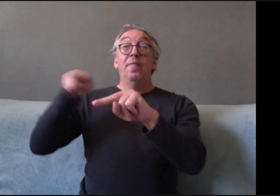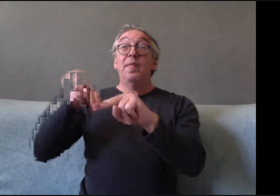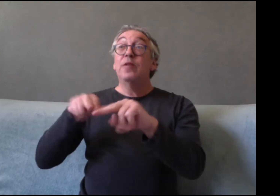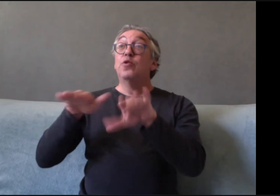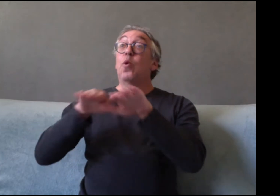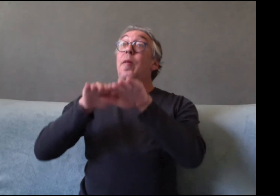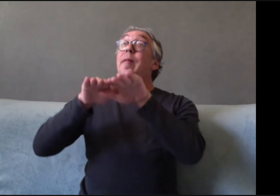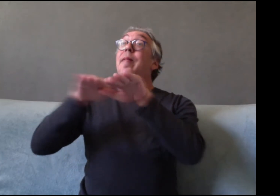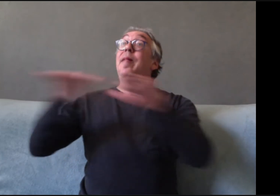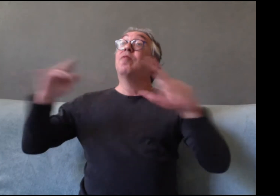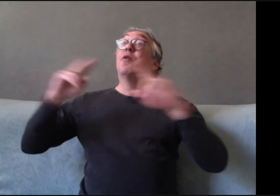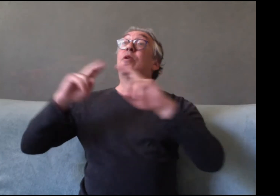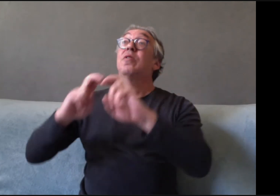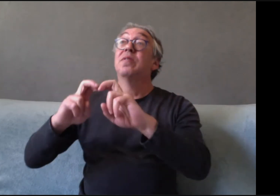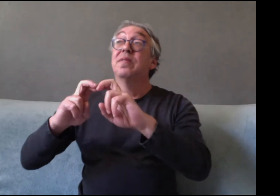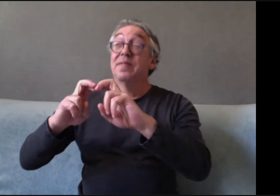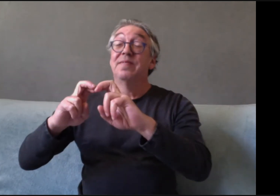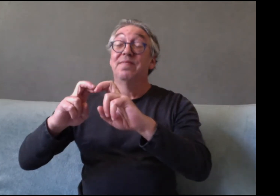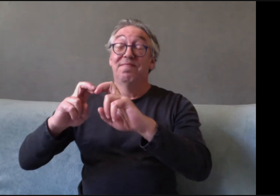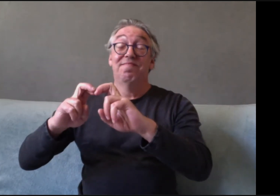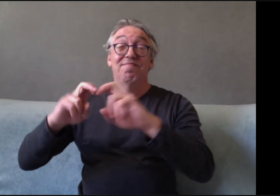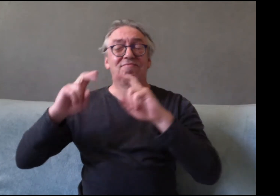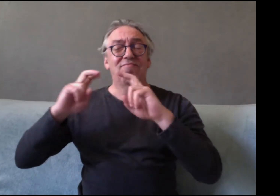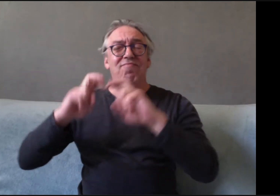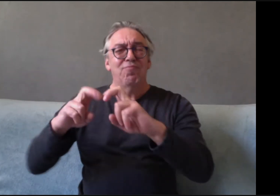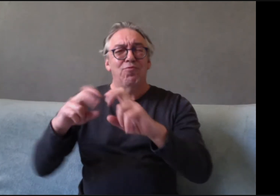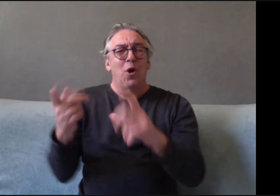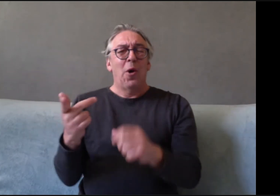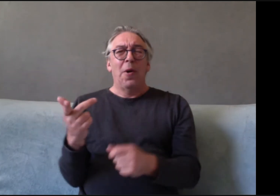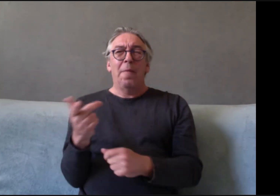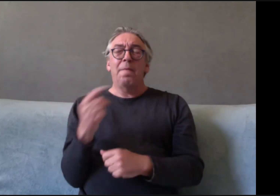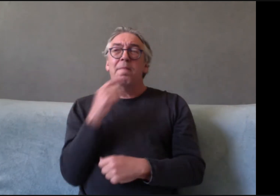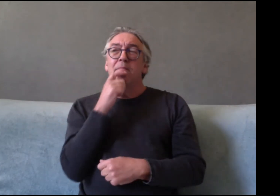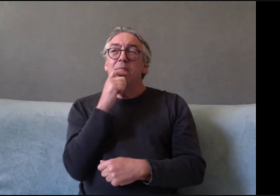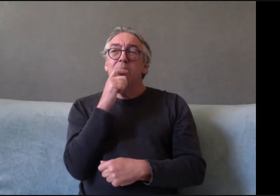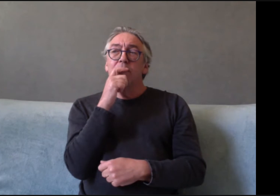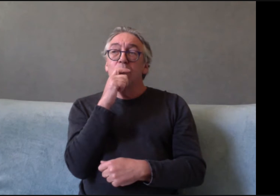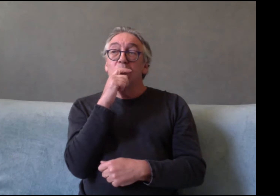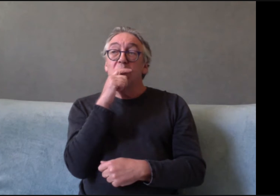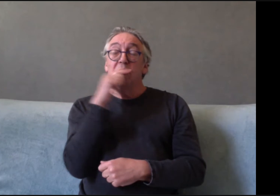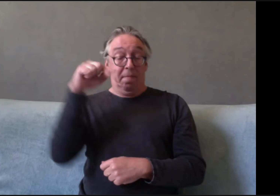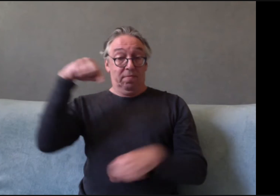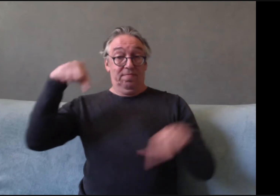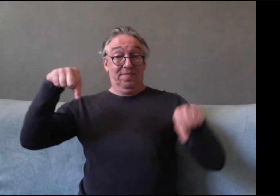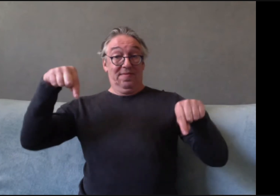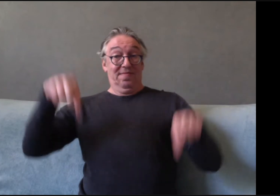yet in epidemic emergency, yet in post epidemic emergency.